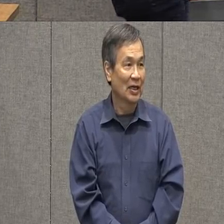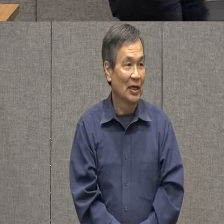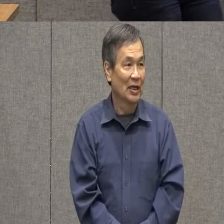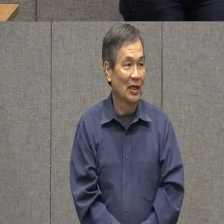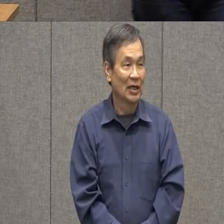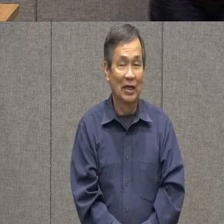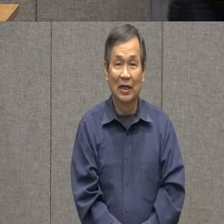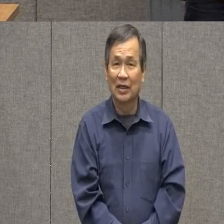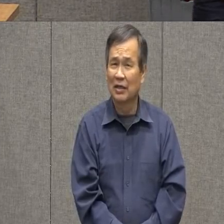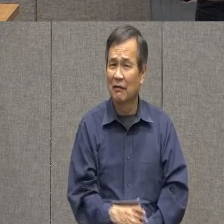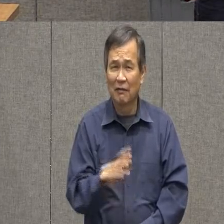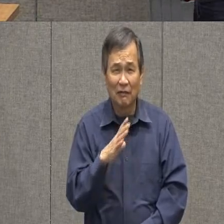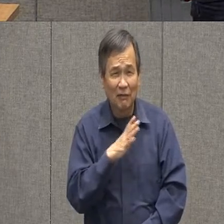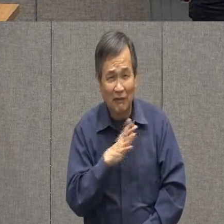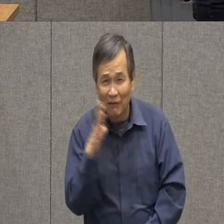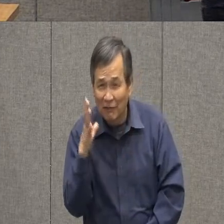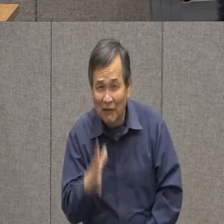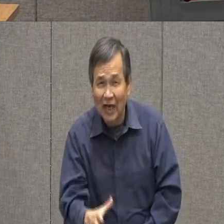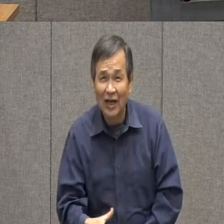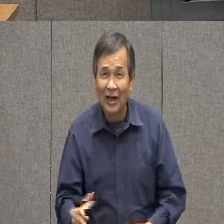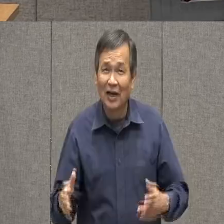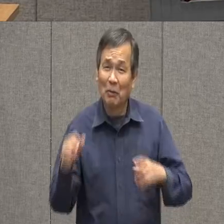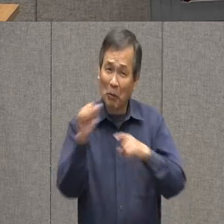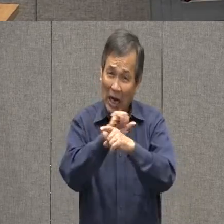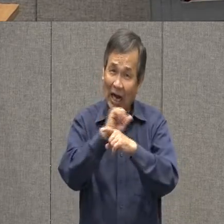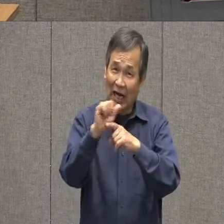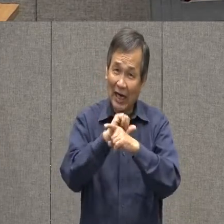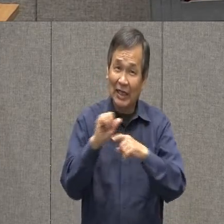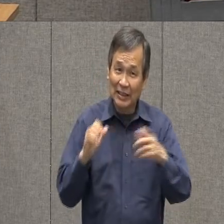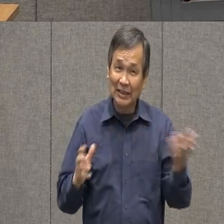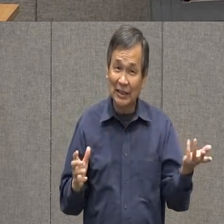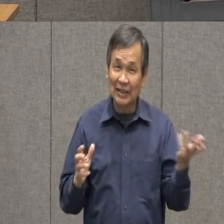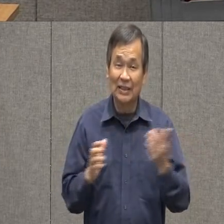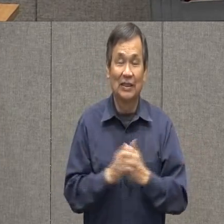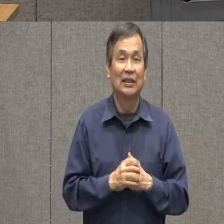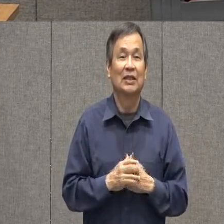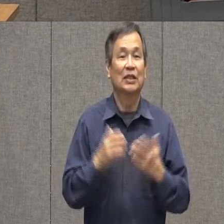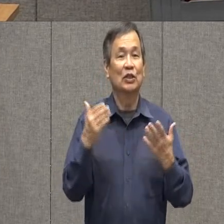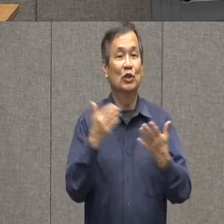That's awesome! We're practicing. Remember, we're practicing a new art technique